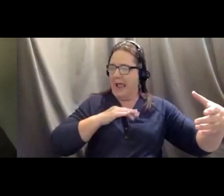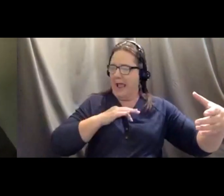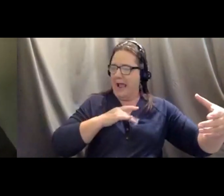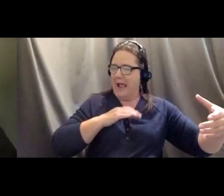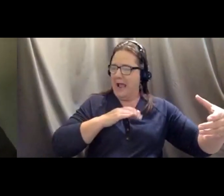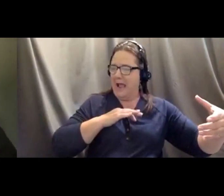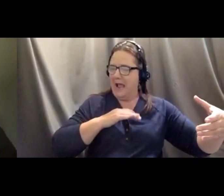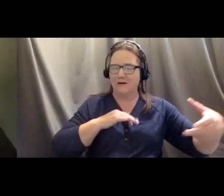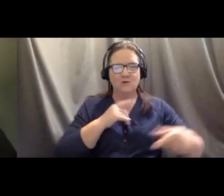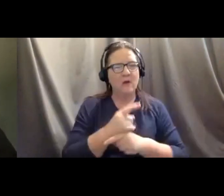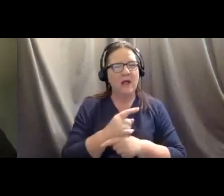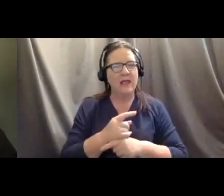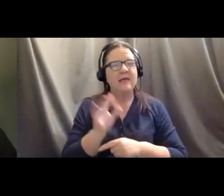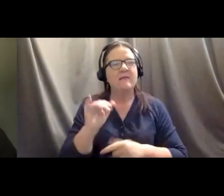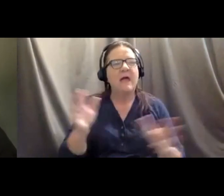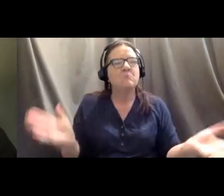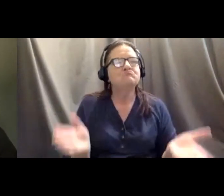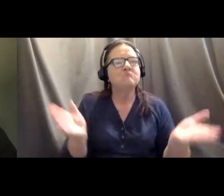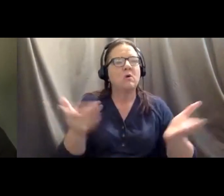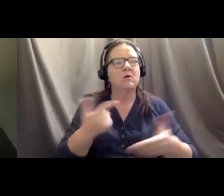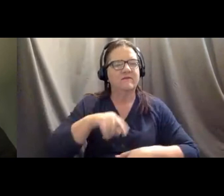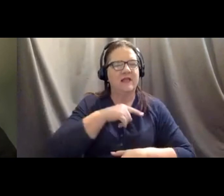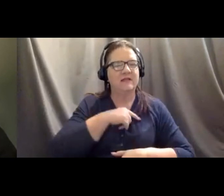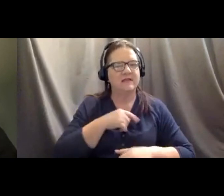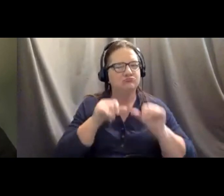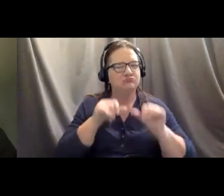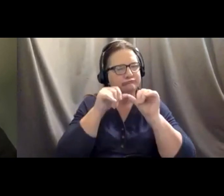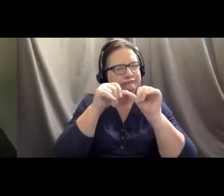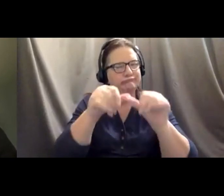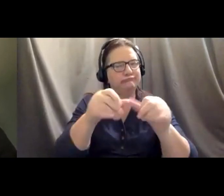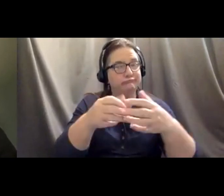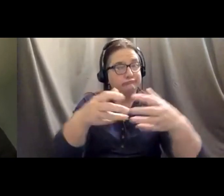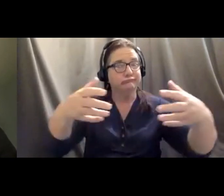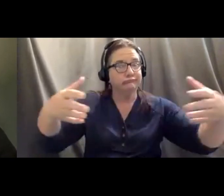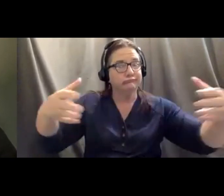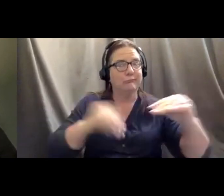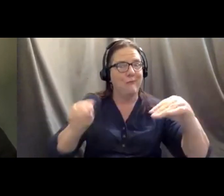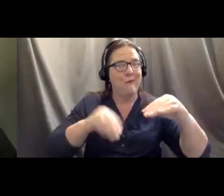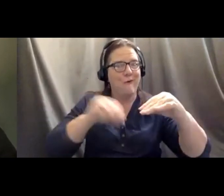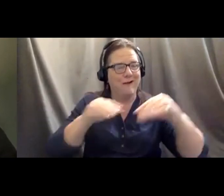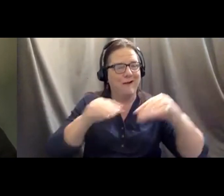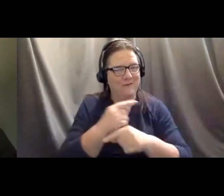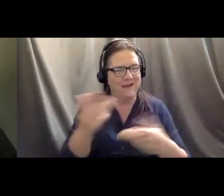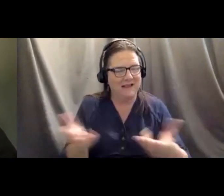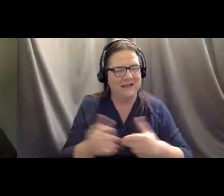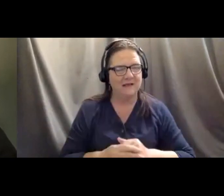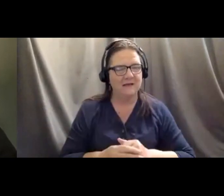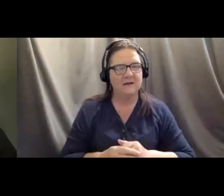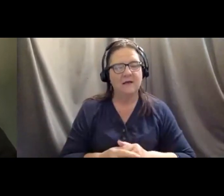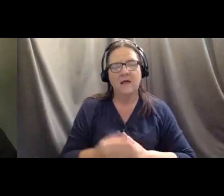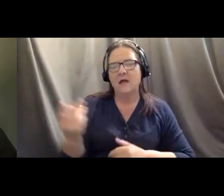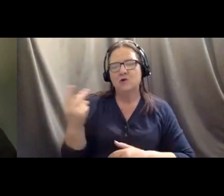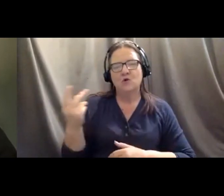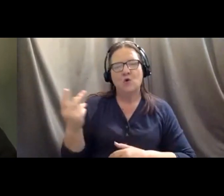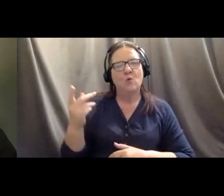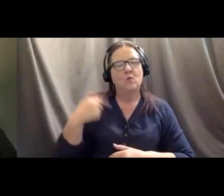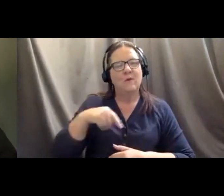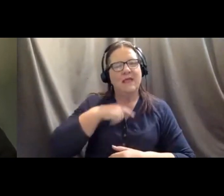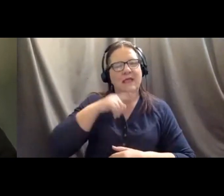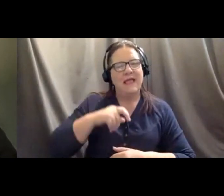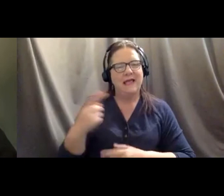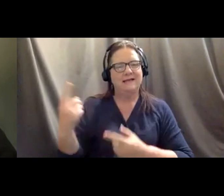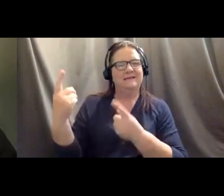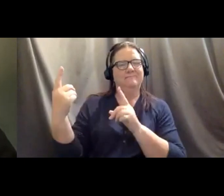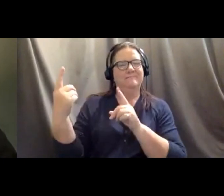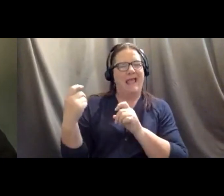Motivates us to keep moving forward and you know we really had to ask ourselves, "are